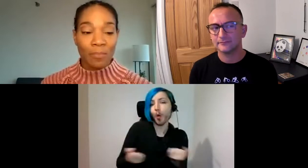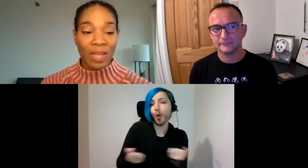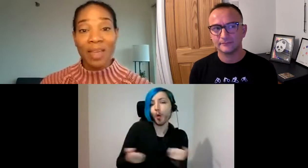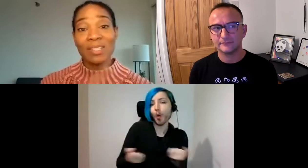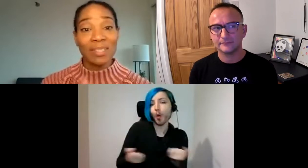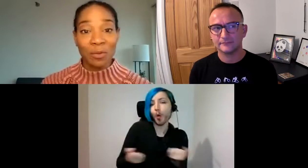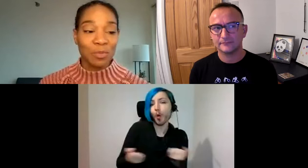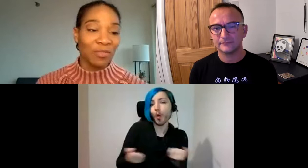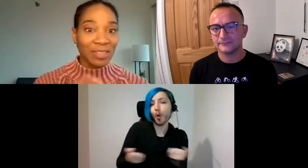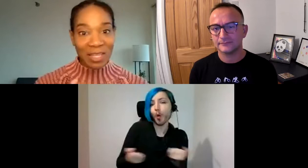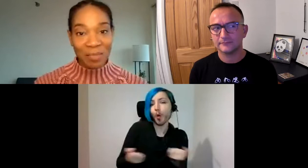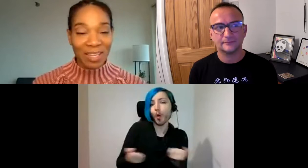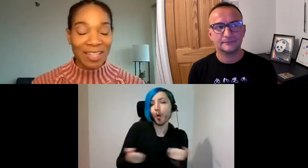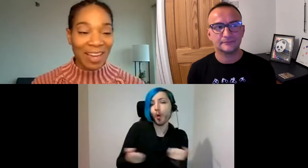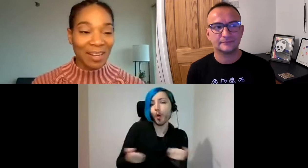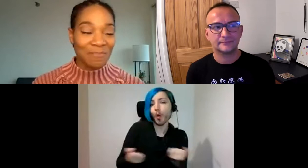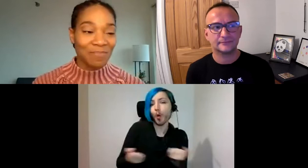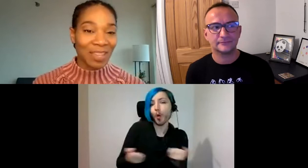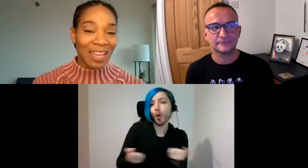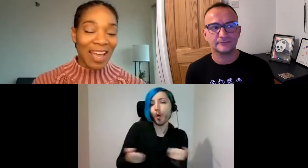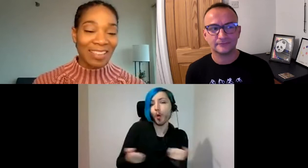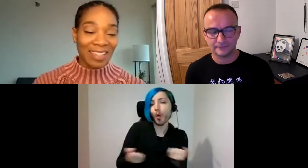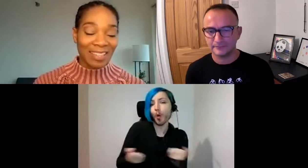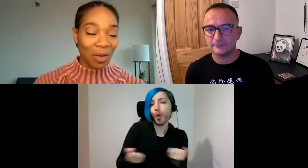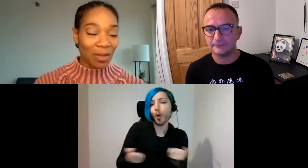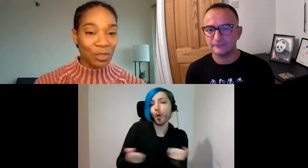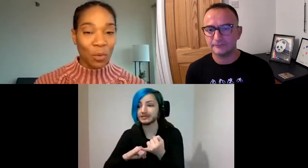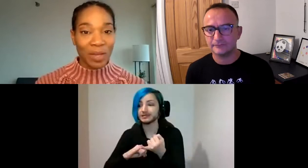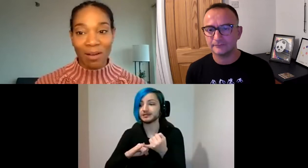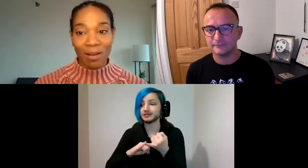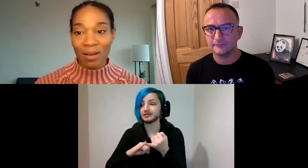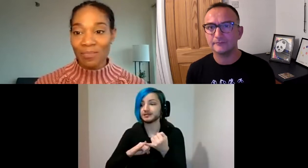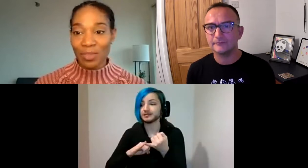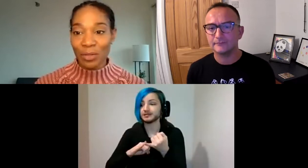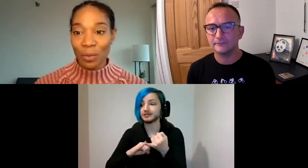I talk a lot about_the ballroom scene the language of